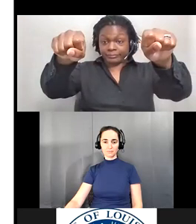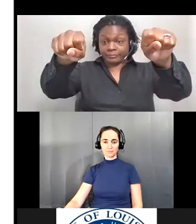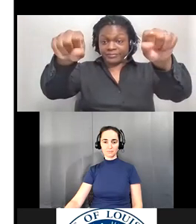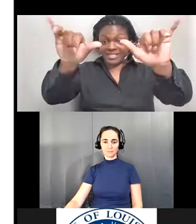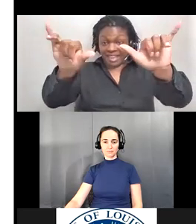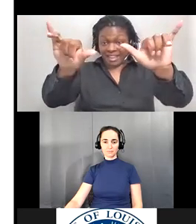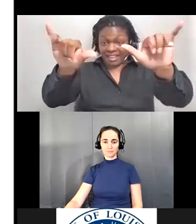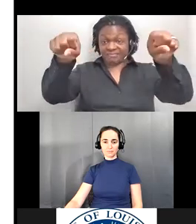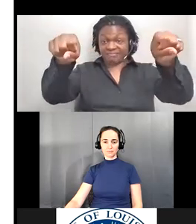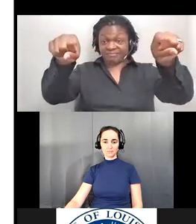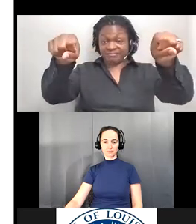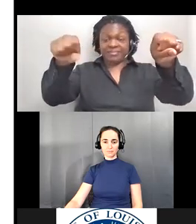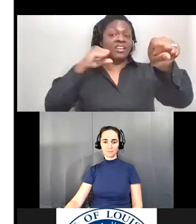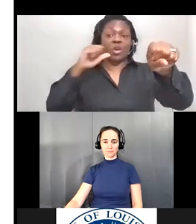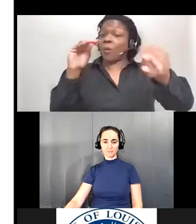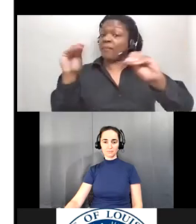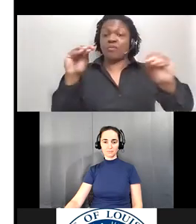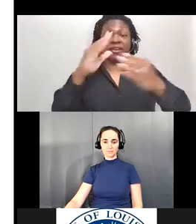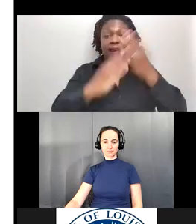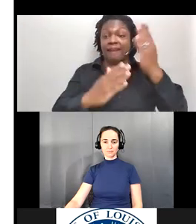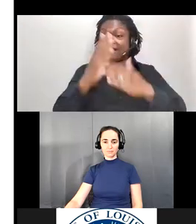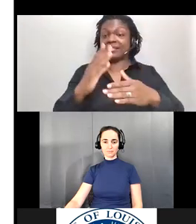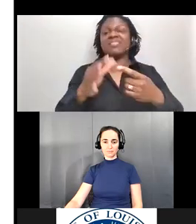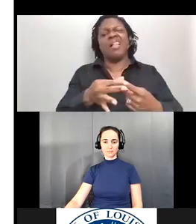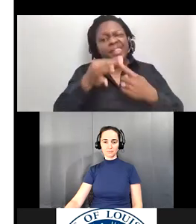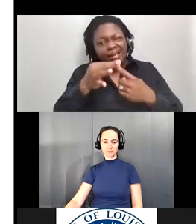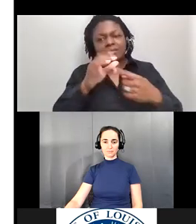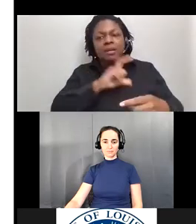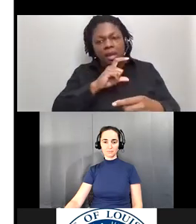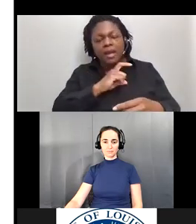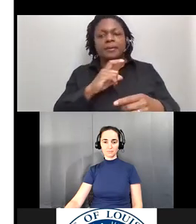officer asked you a question, we go over that in a minute how to answer questions, but keep